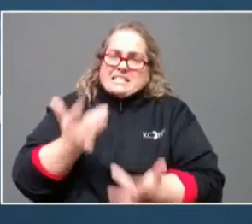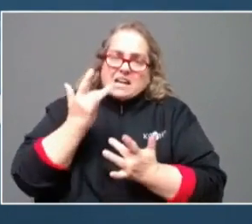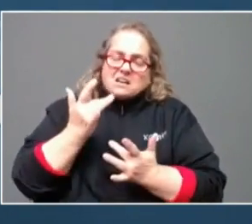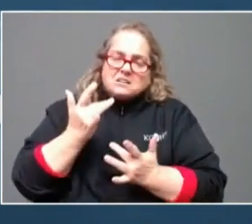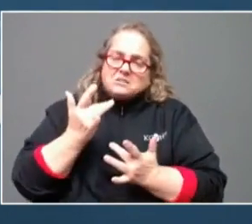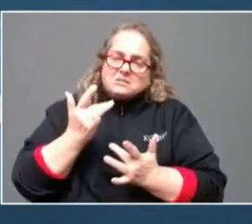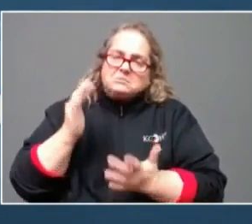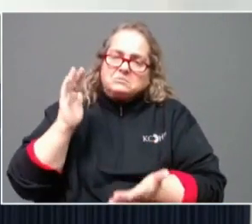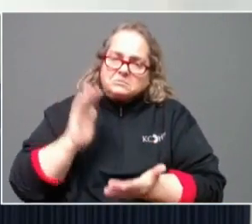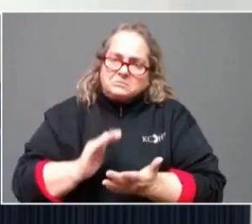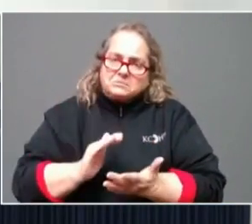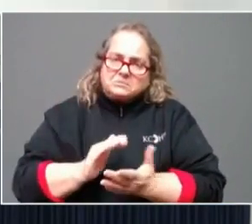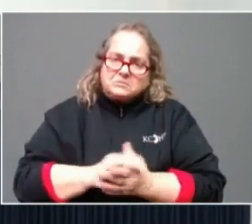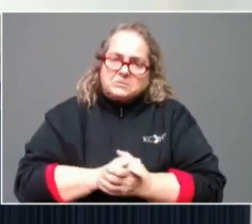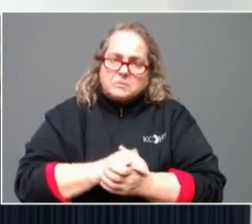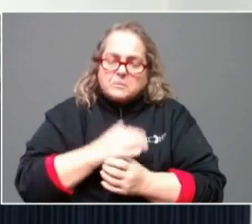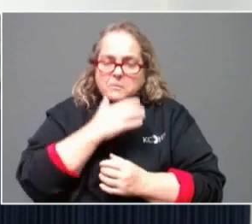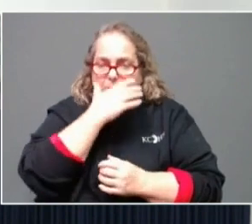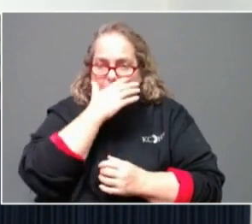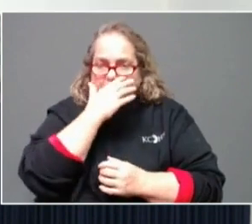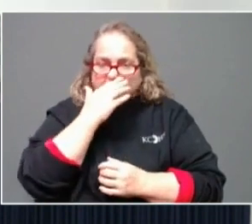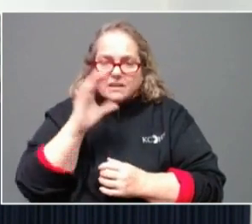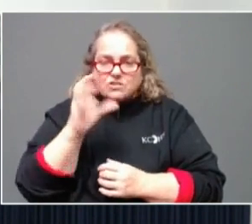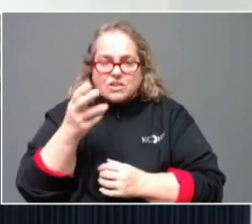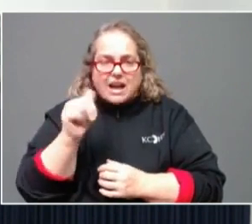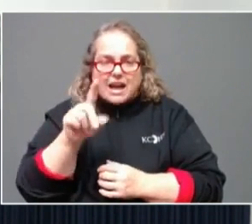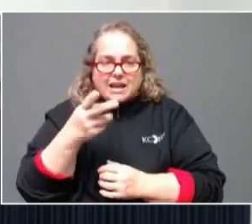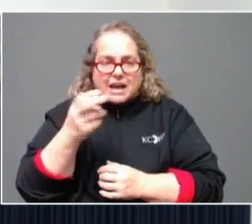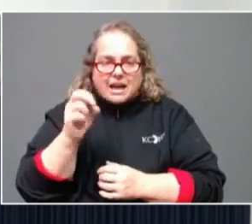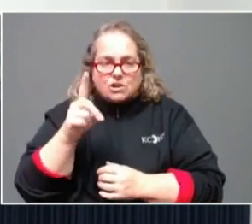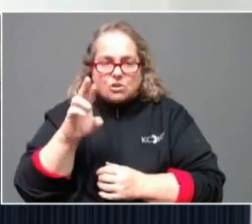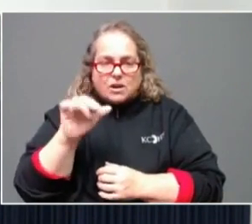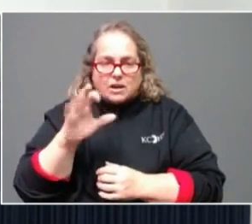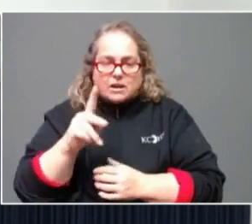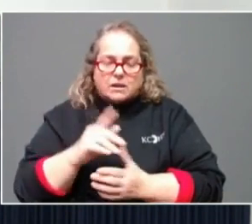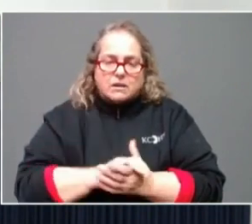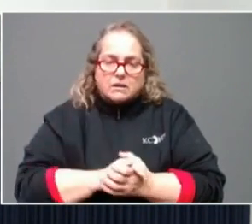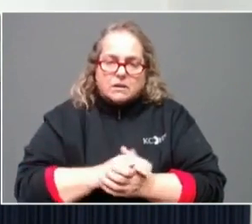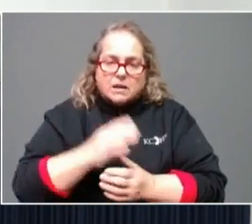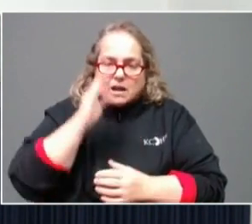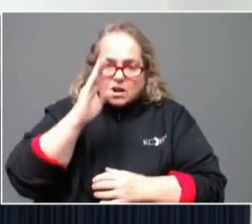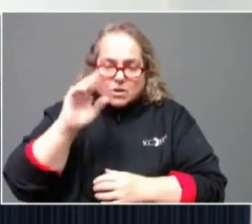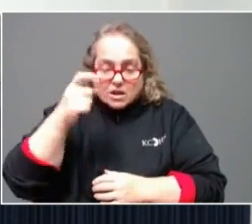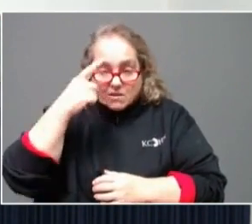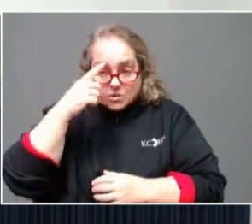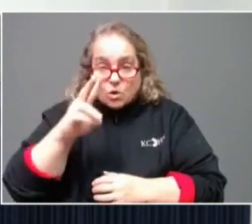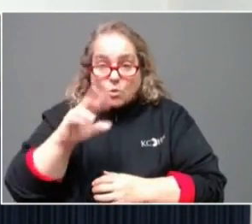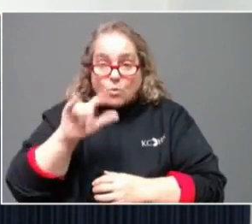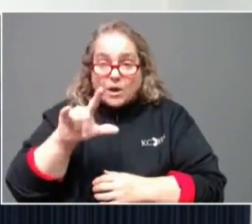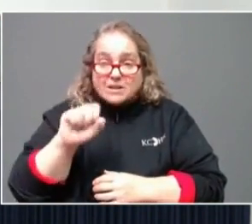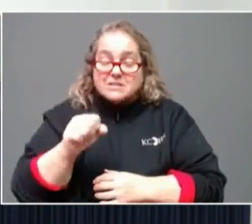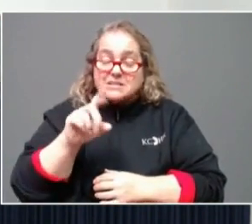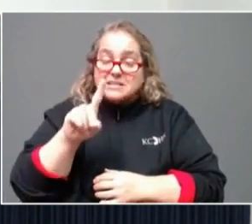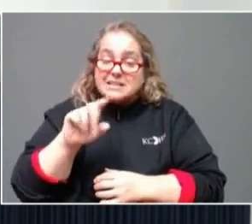chad Hedrick Governor, the Will's diagnosis comes at several school districts across the